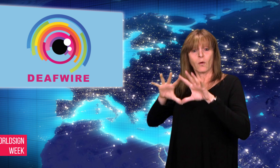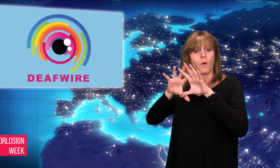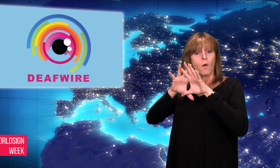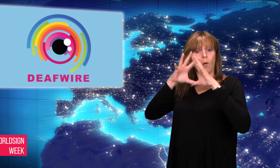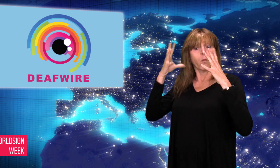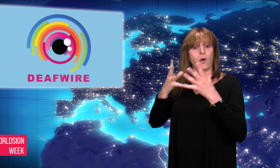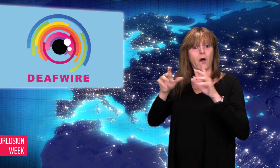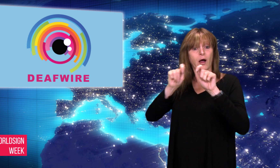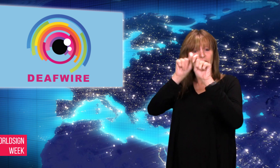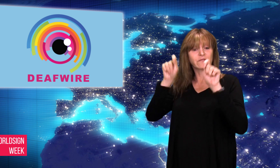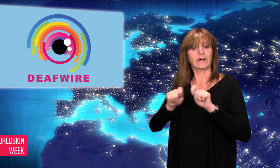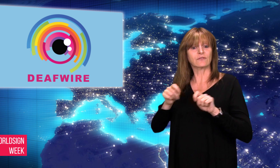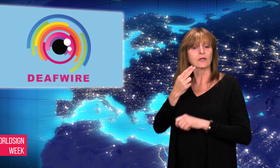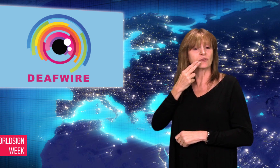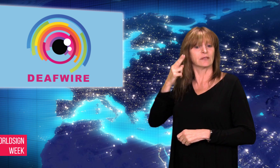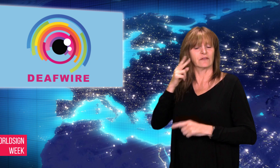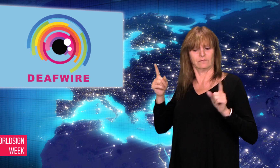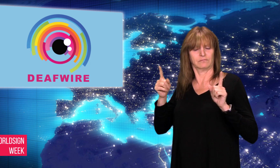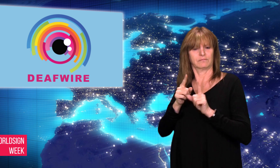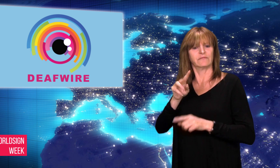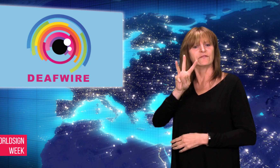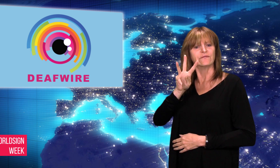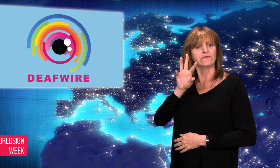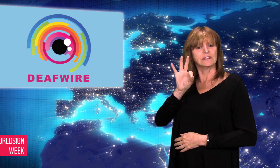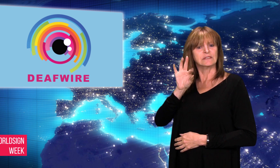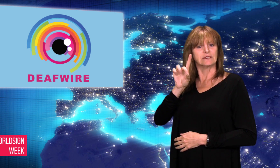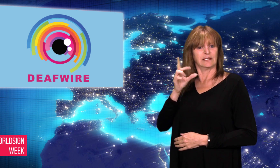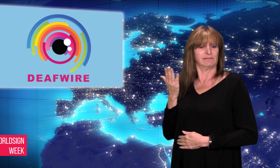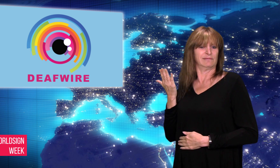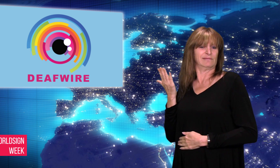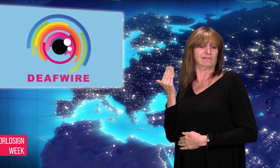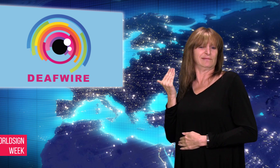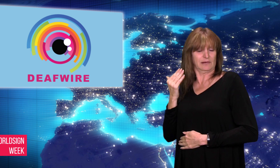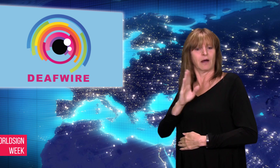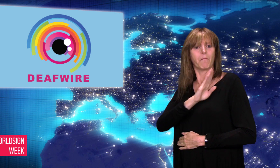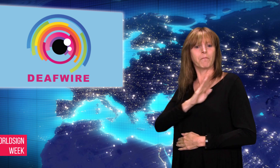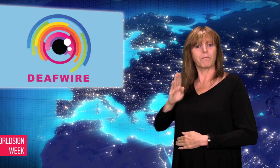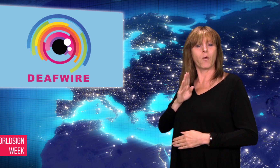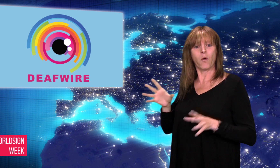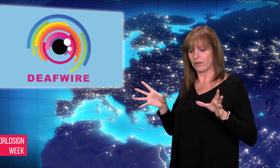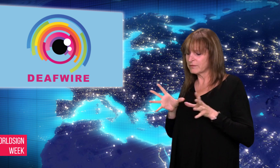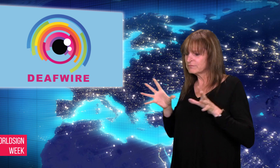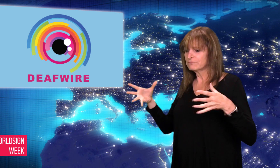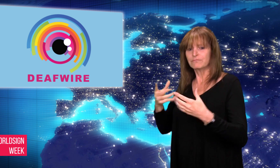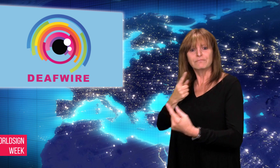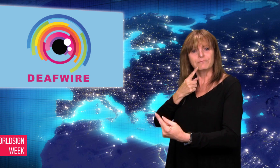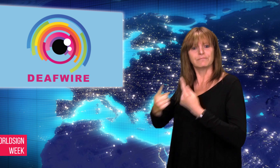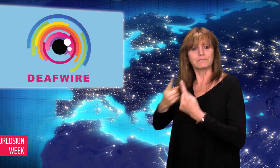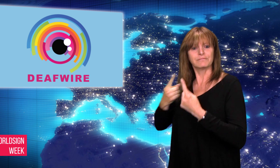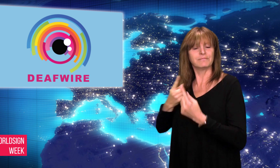(WFD) recently had its board meeting in Accra, Ghana. The Ghana National